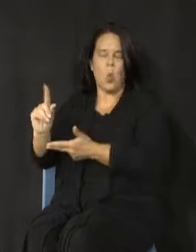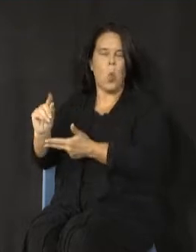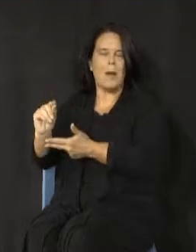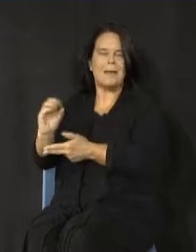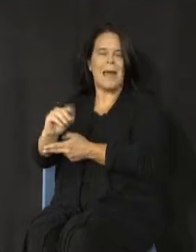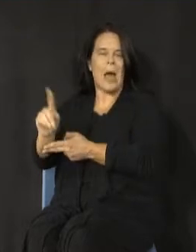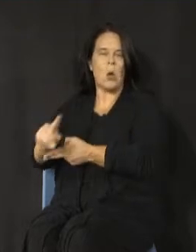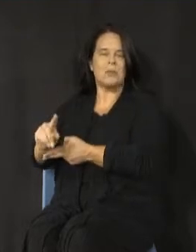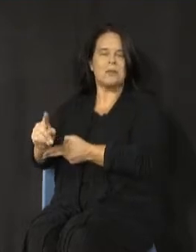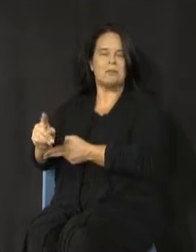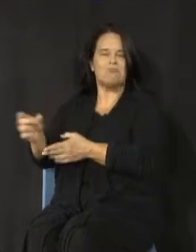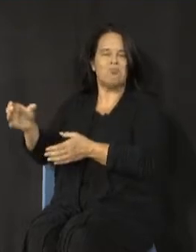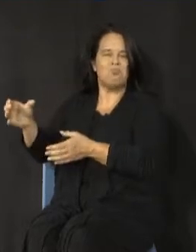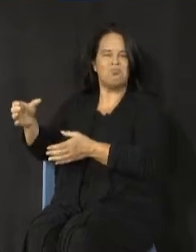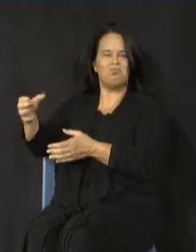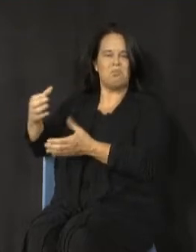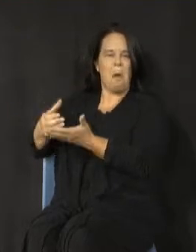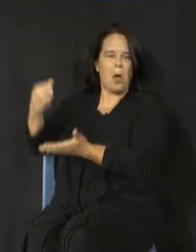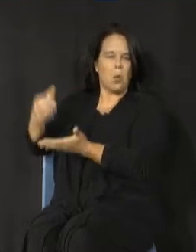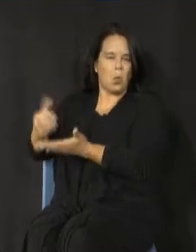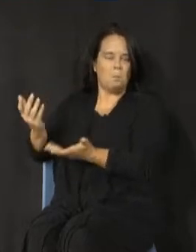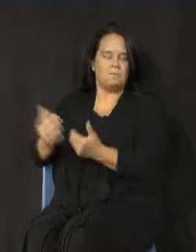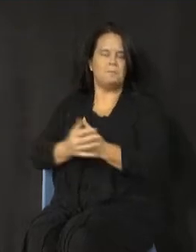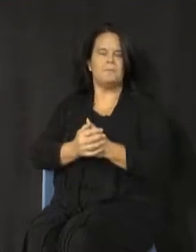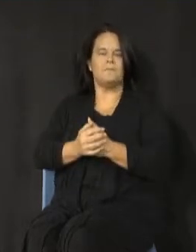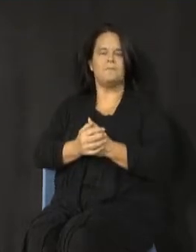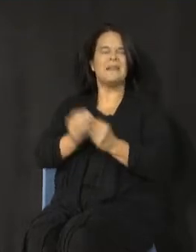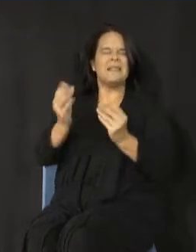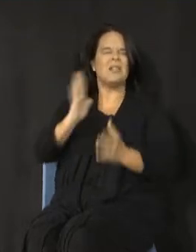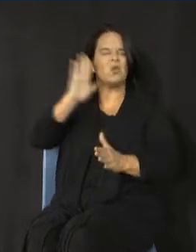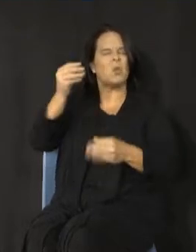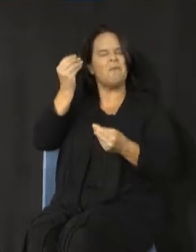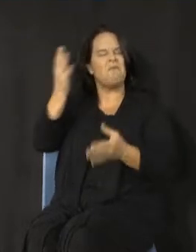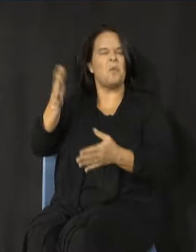(Teachers will let students know in advance when these items are needed).